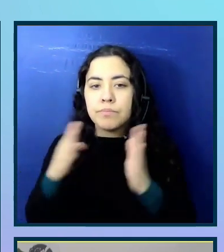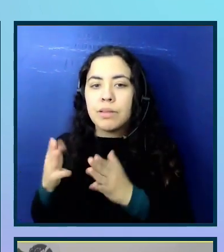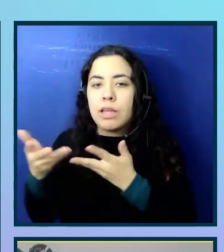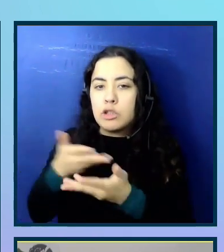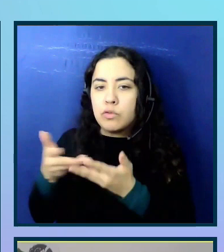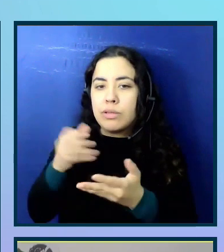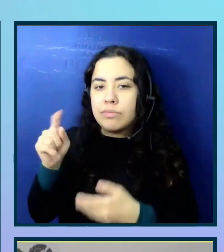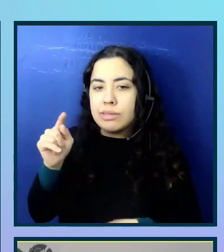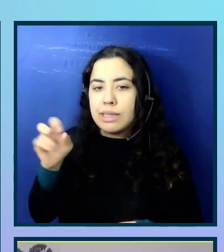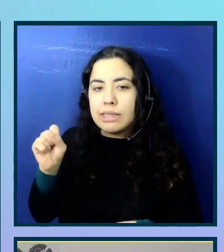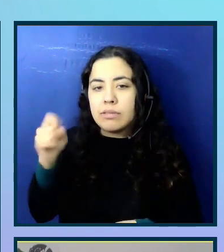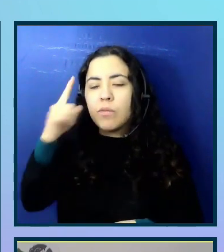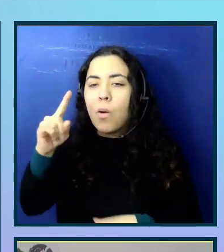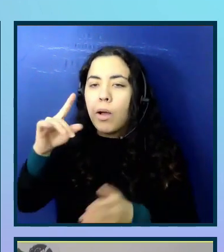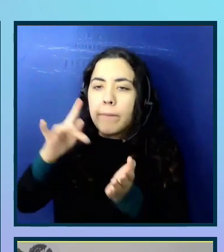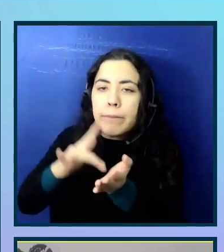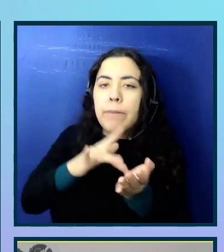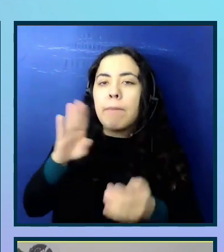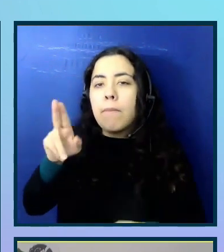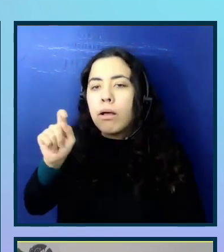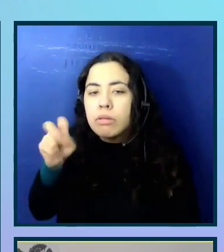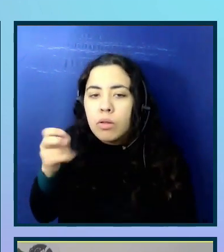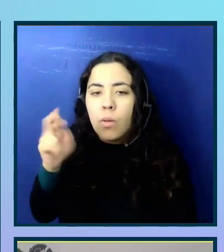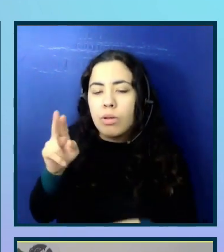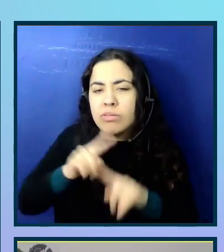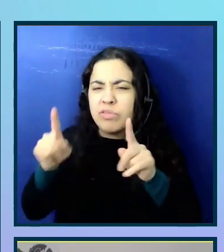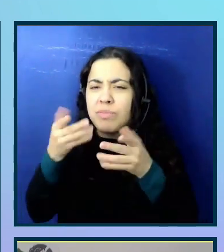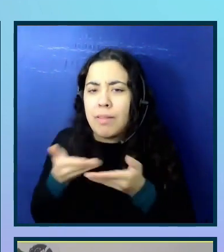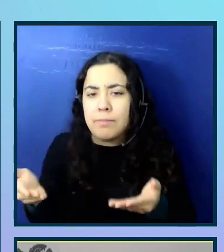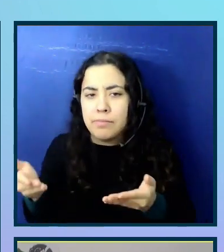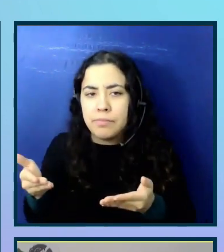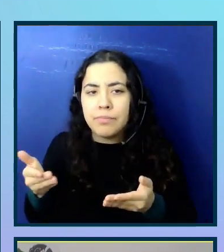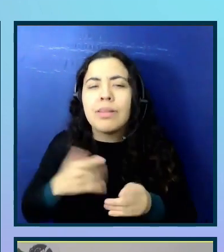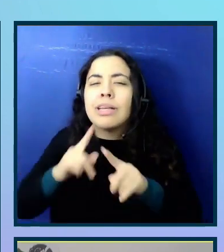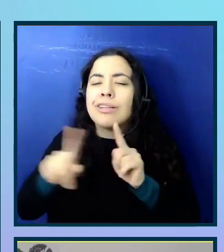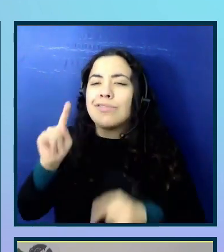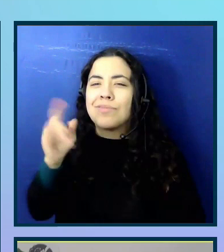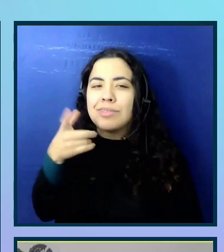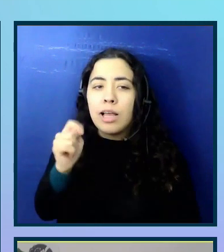The first thing I try to document is usually the different states. So here, I have a button example,